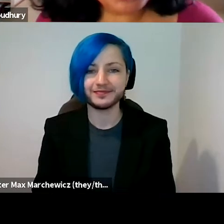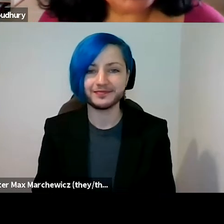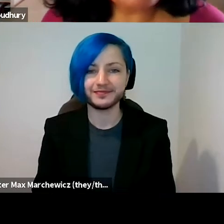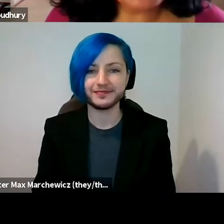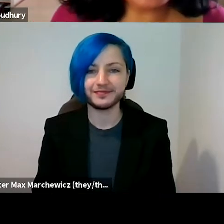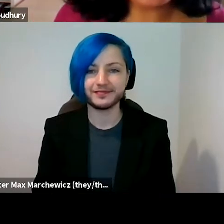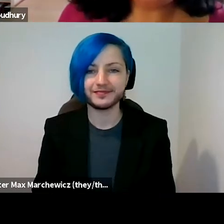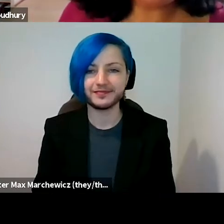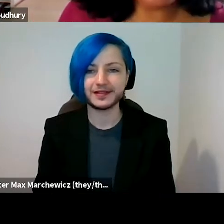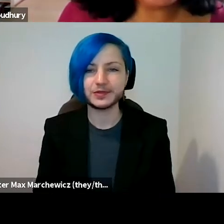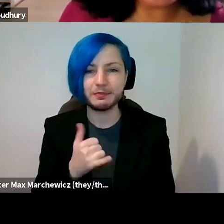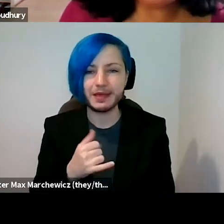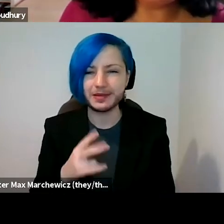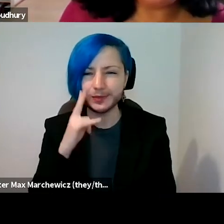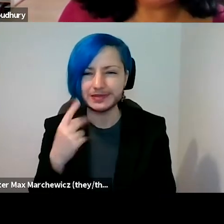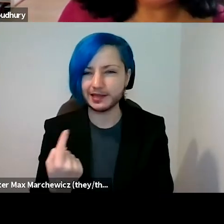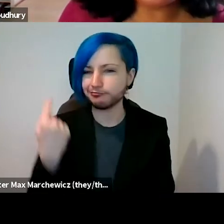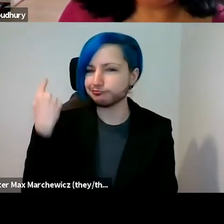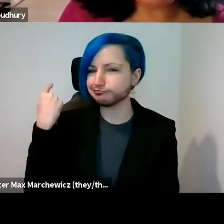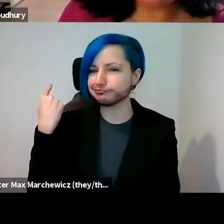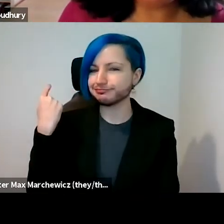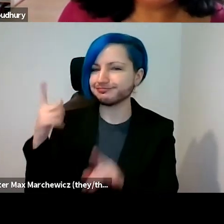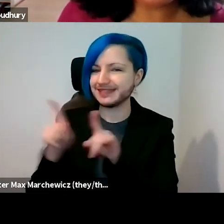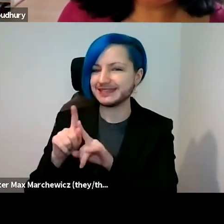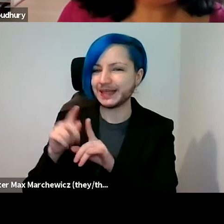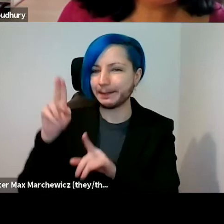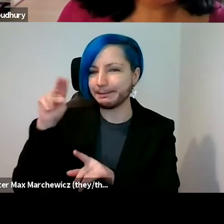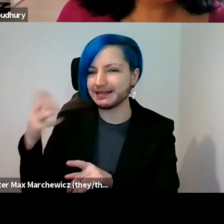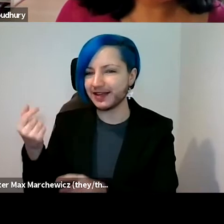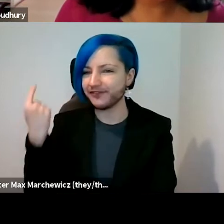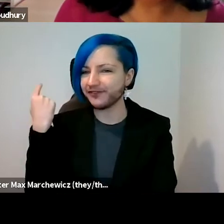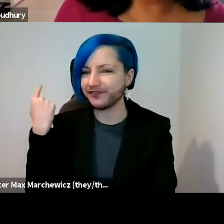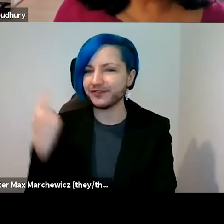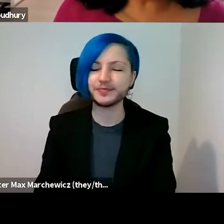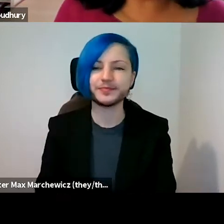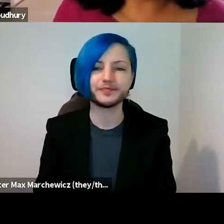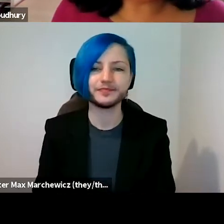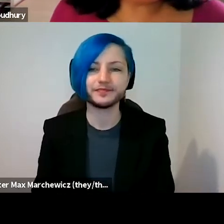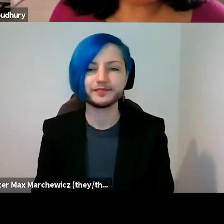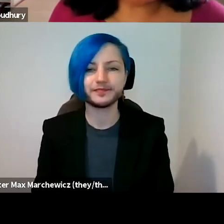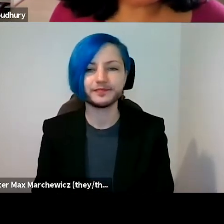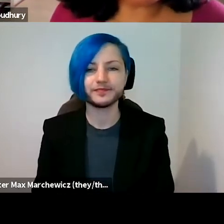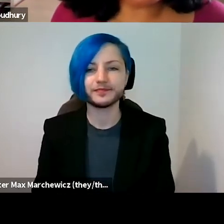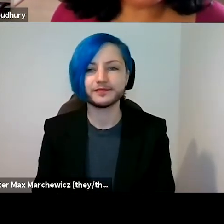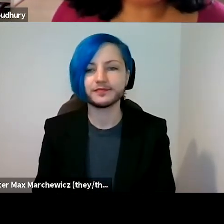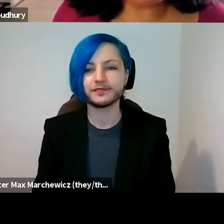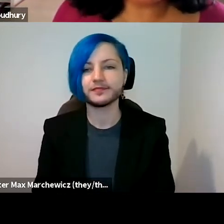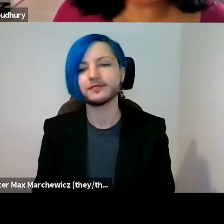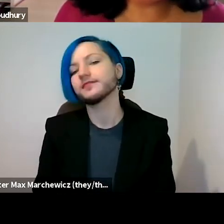you can perhaps see the same image on the wall in the background. So of course, wealthy women who could afford